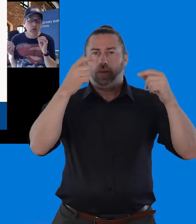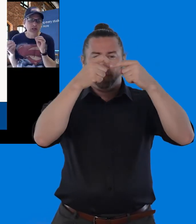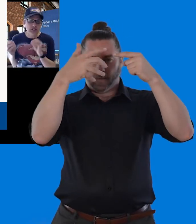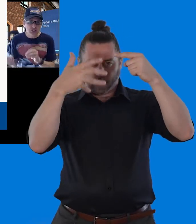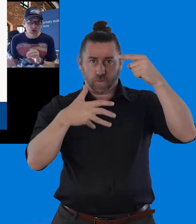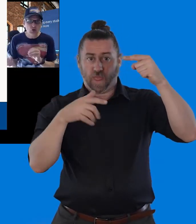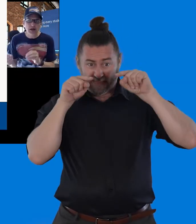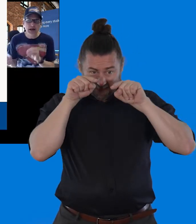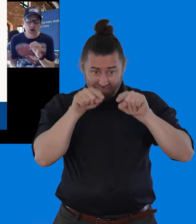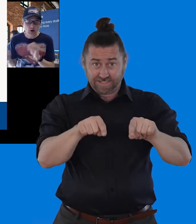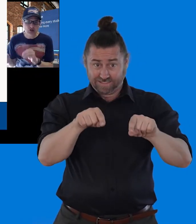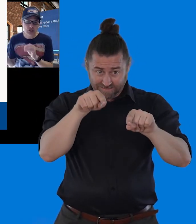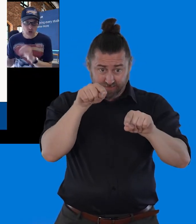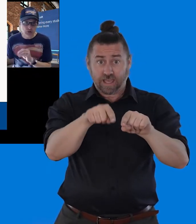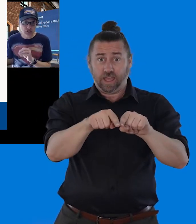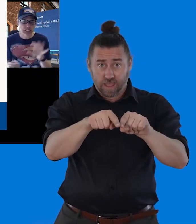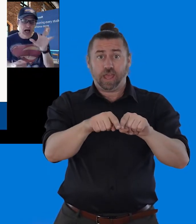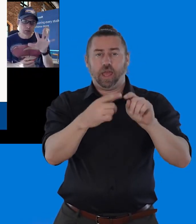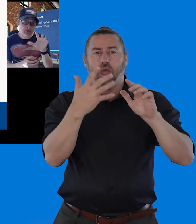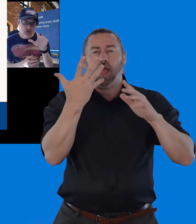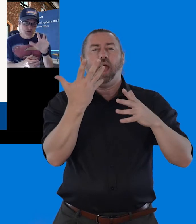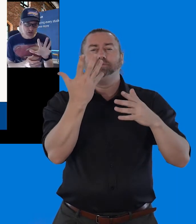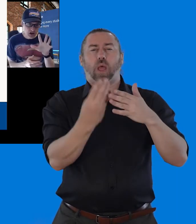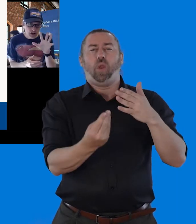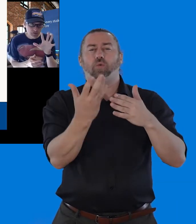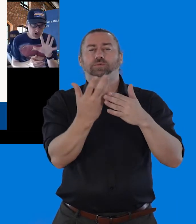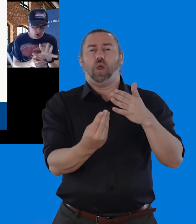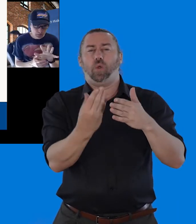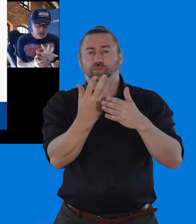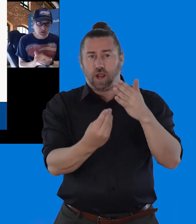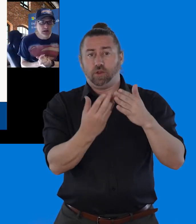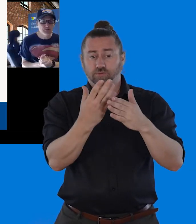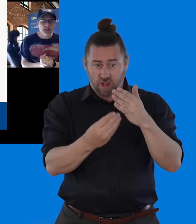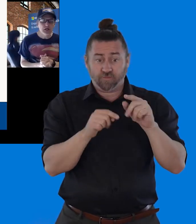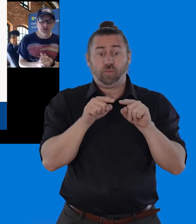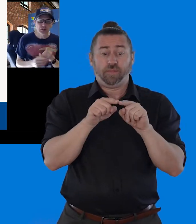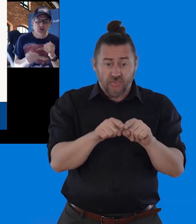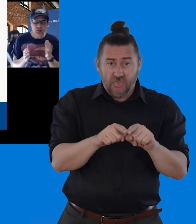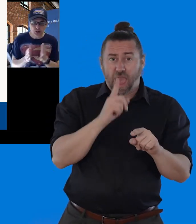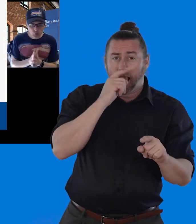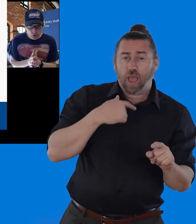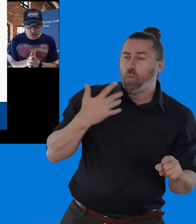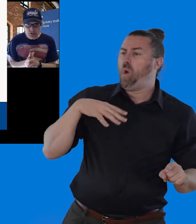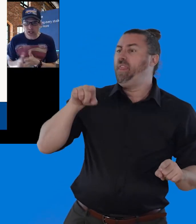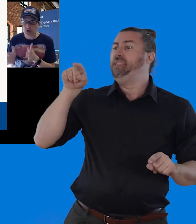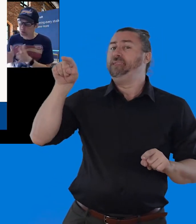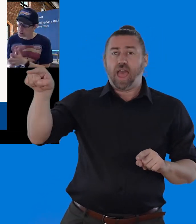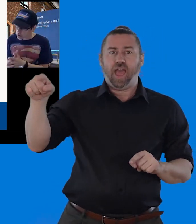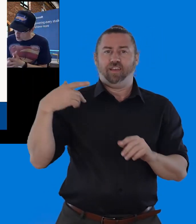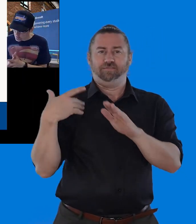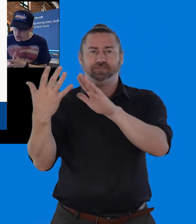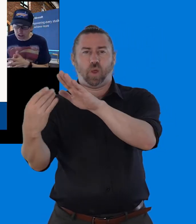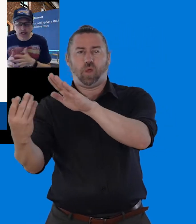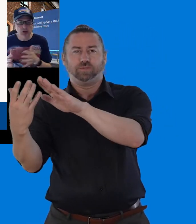it will install that onto your machine up to five copies. Alright, so you can do it on your work machine. You can do it on your home machine.